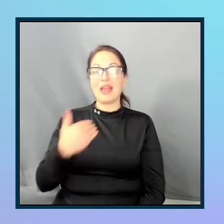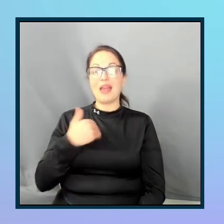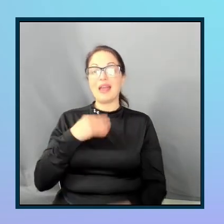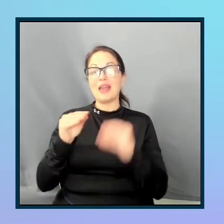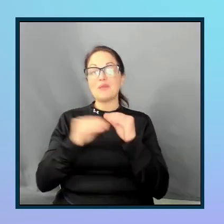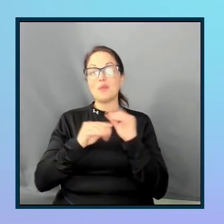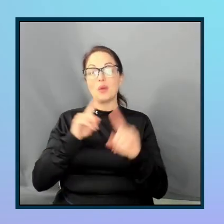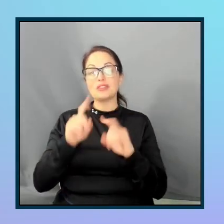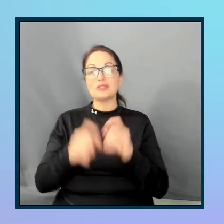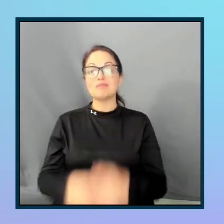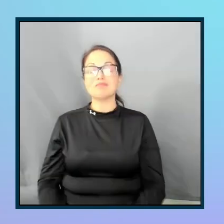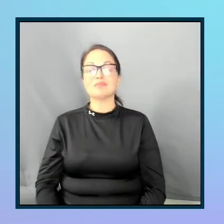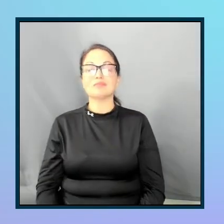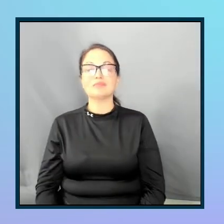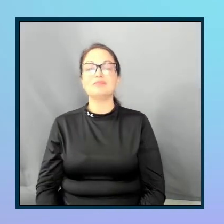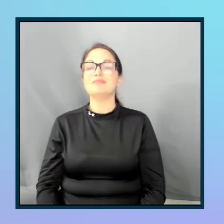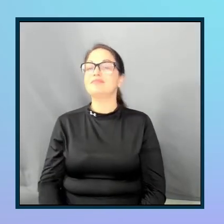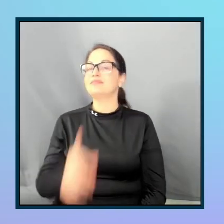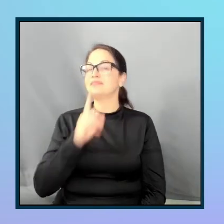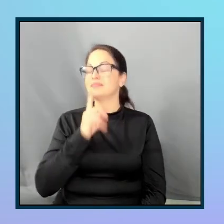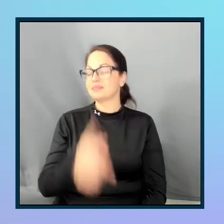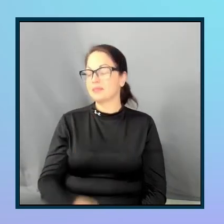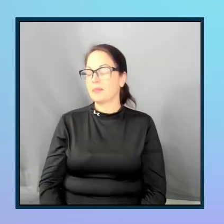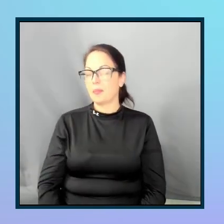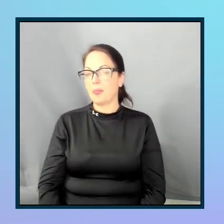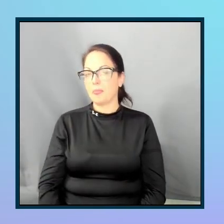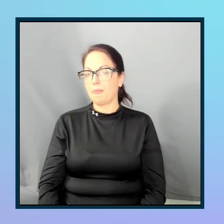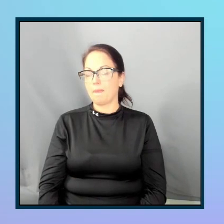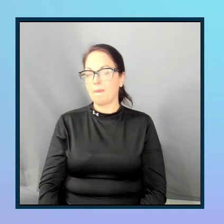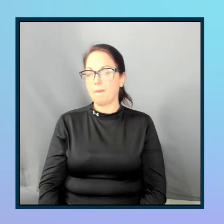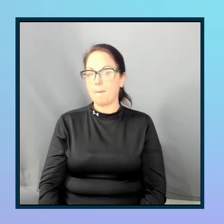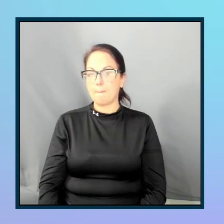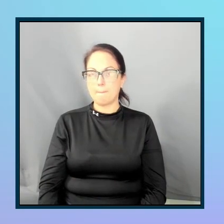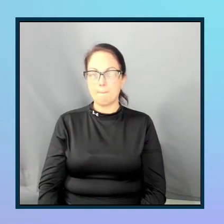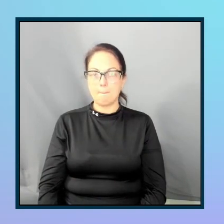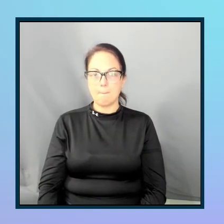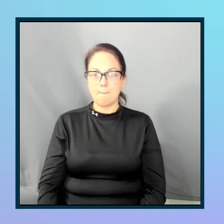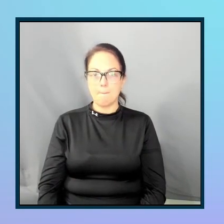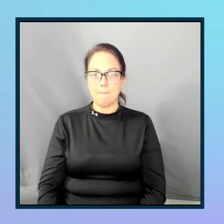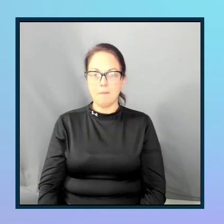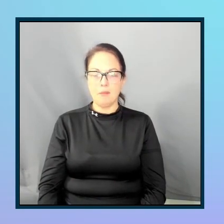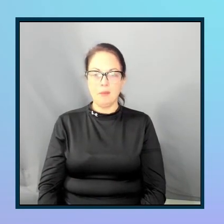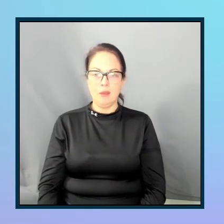Yeah. Let's do it. This one might be a little more complicated, but some folks would like to know